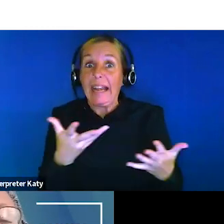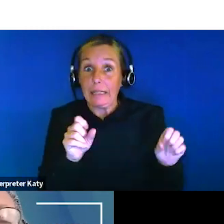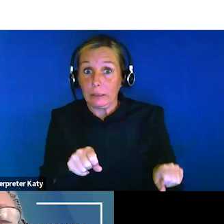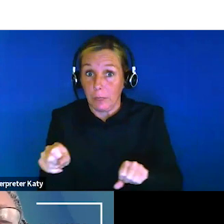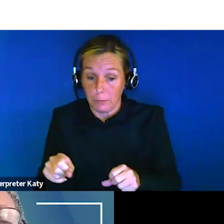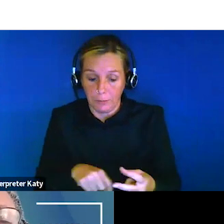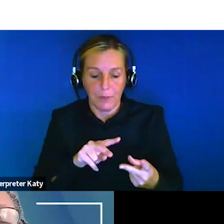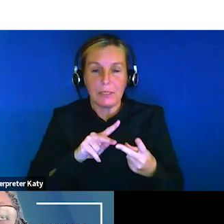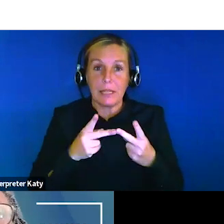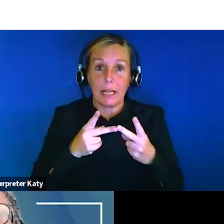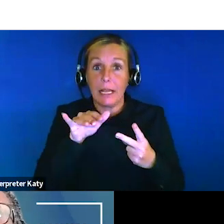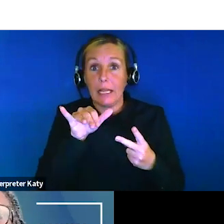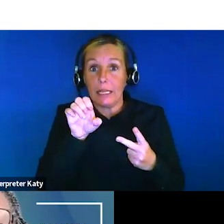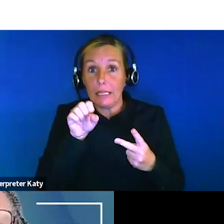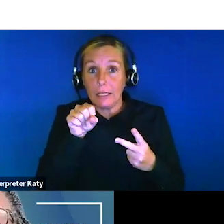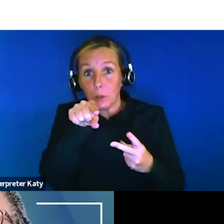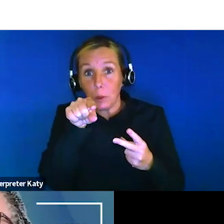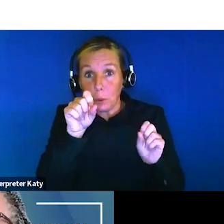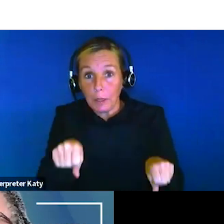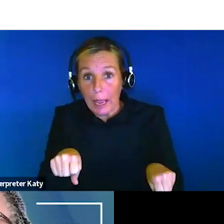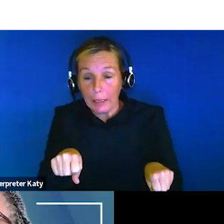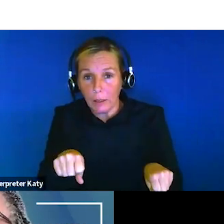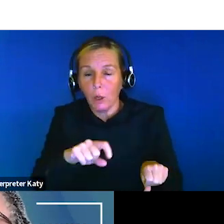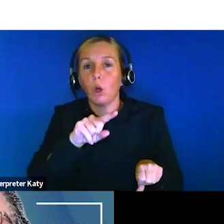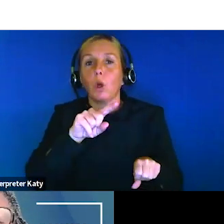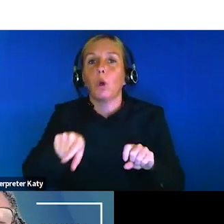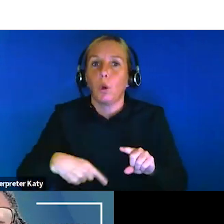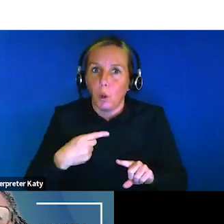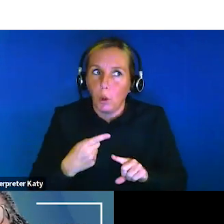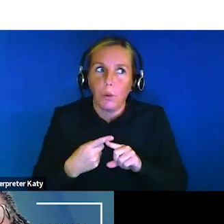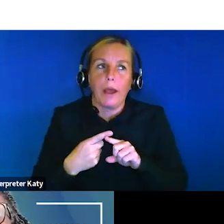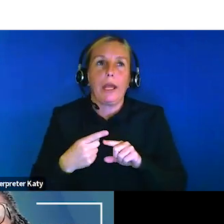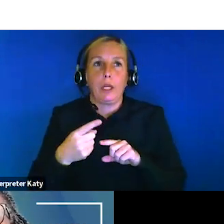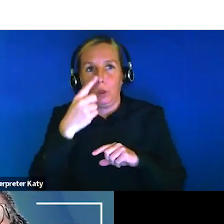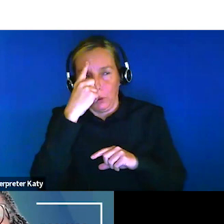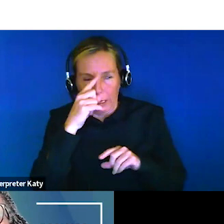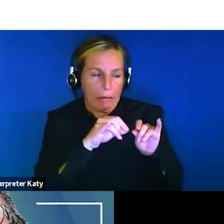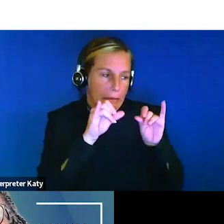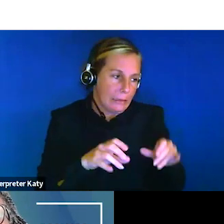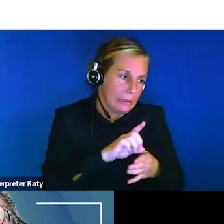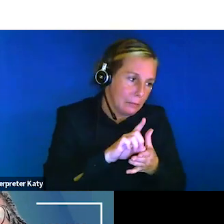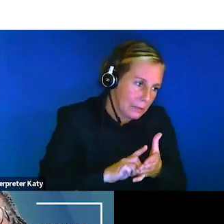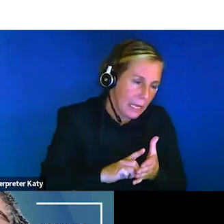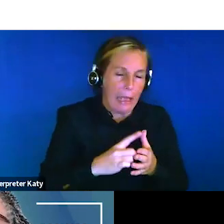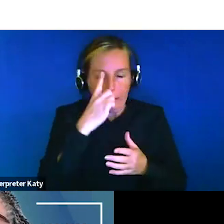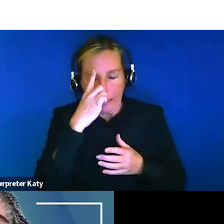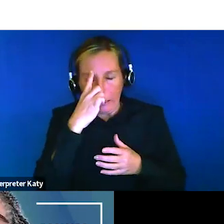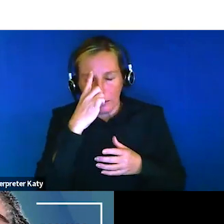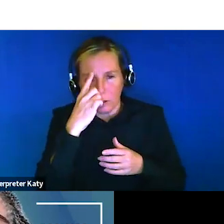We hope that you'll remember that as you begin to think about systems design. And another important point that Annette gave us is